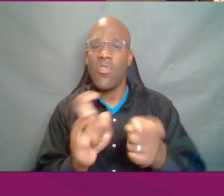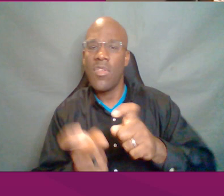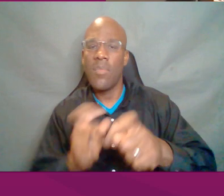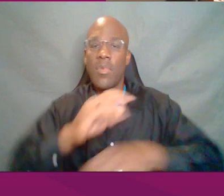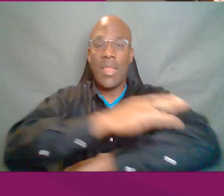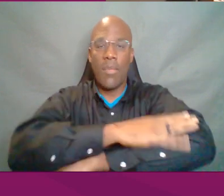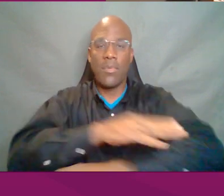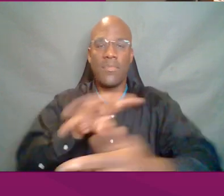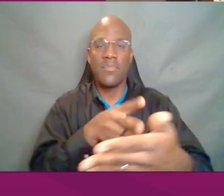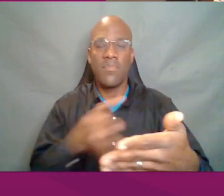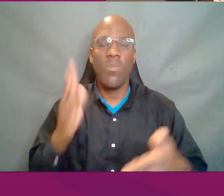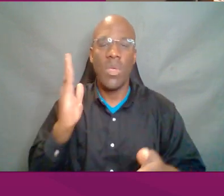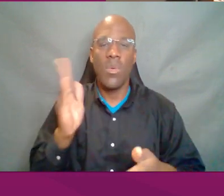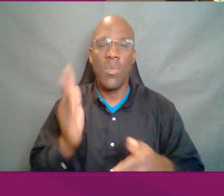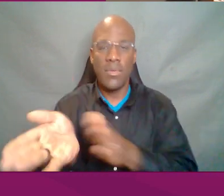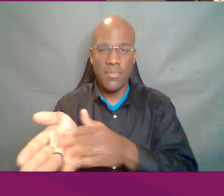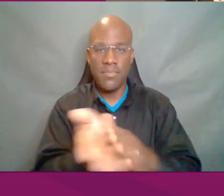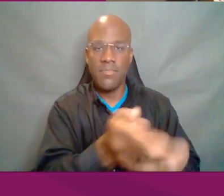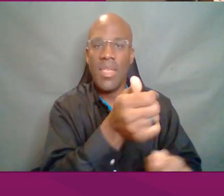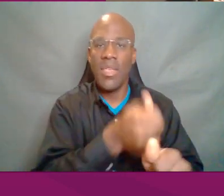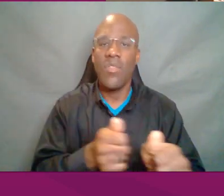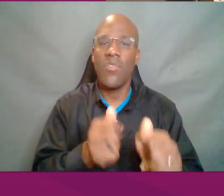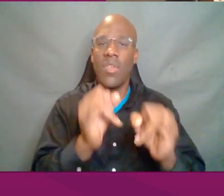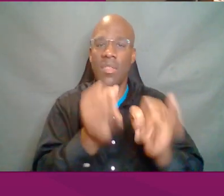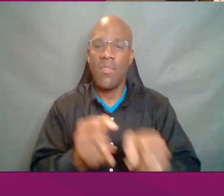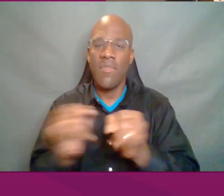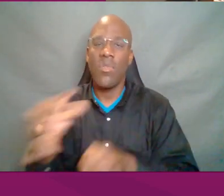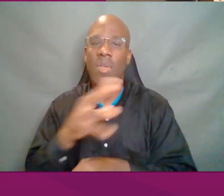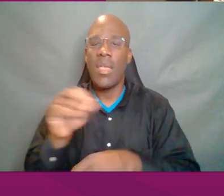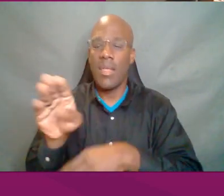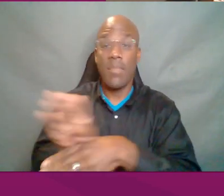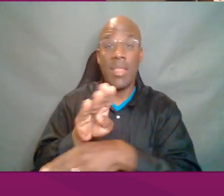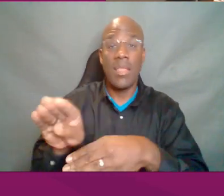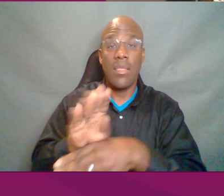We will acknowledge each of the individuals and corporate partners who contributed to